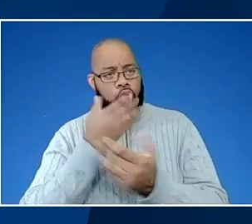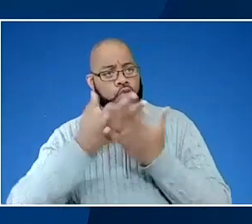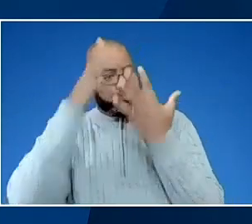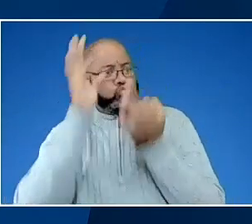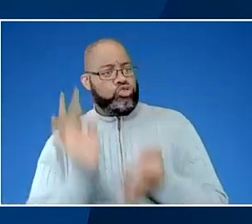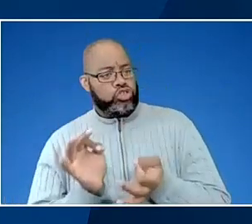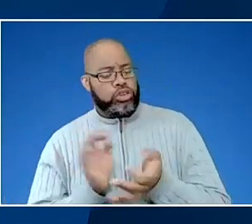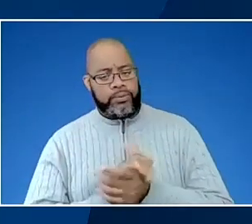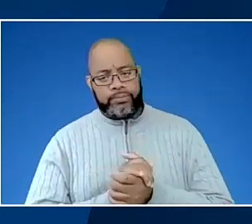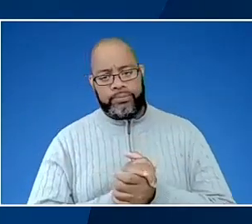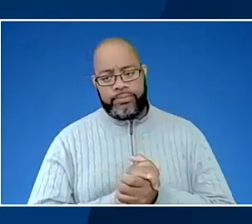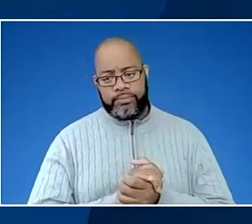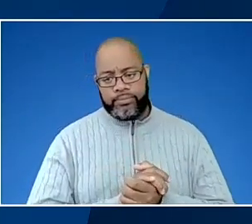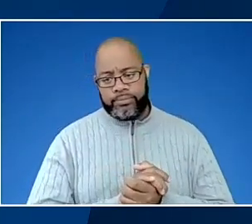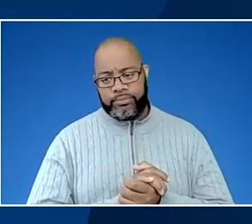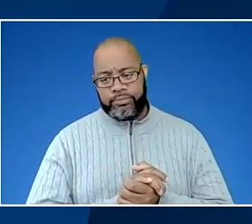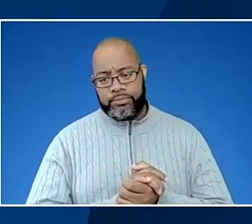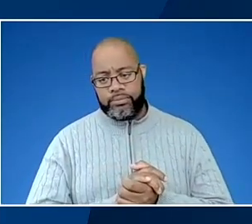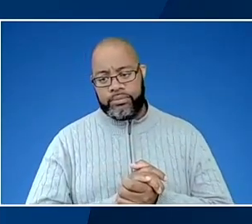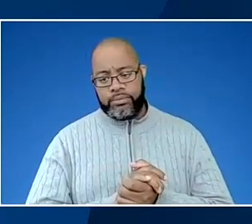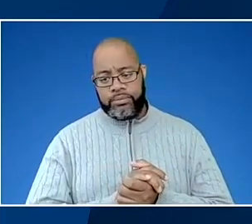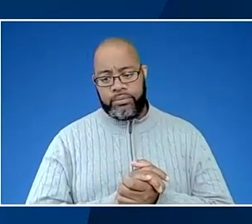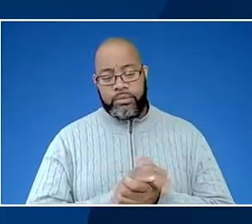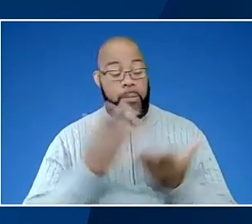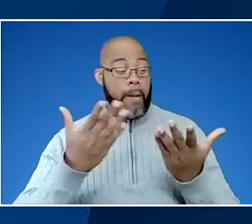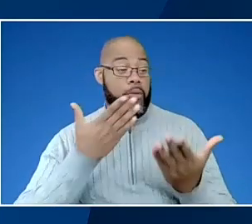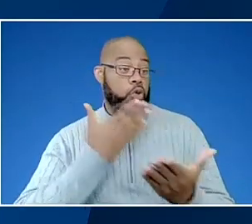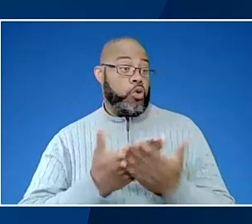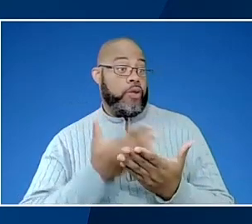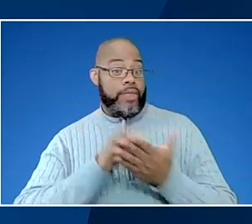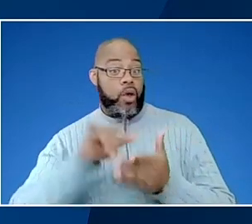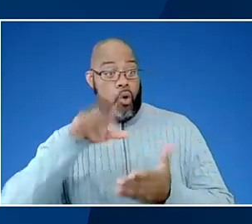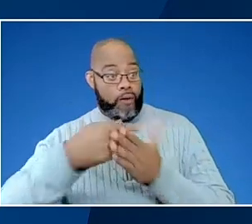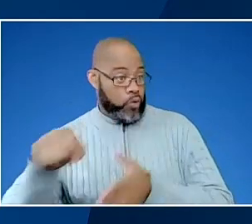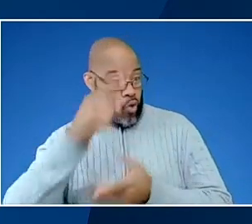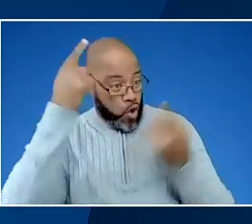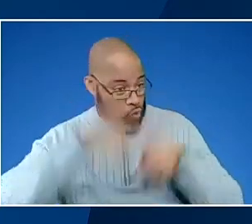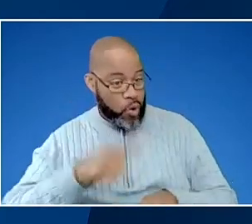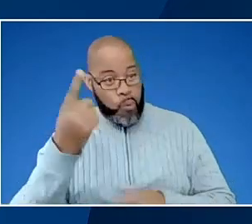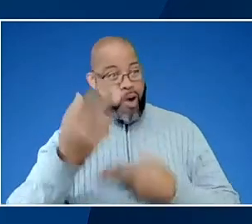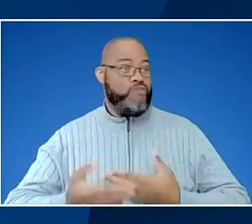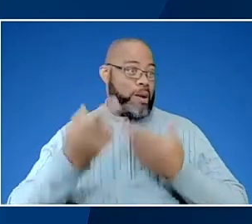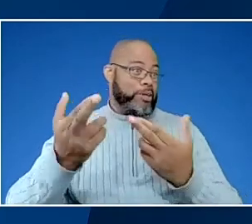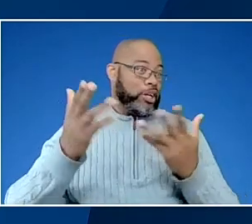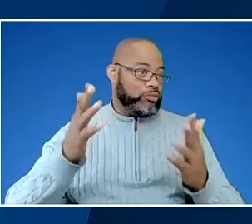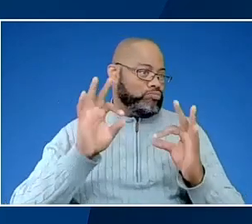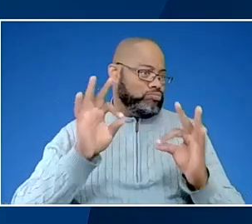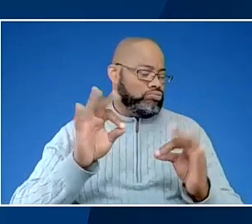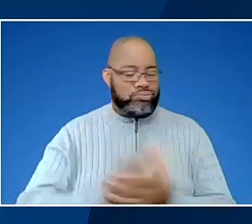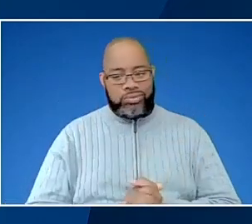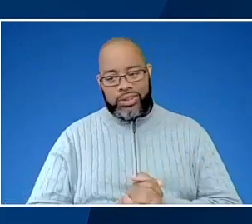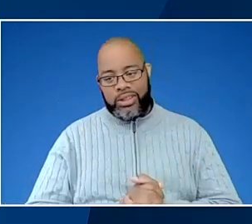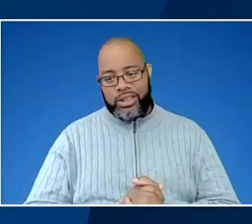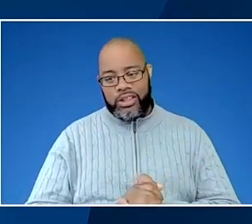It probably bodes well that all of you all agree on one recommendation. So, you just want to present that, be